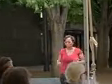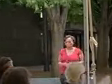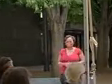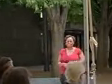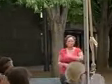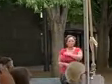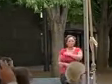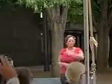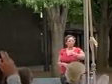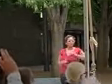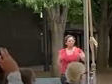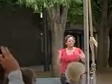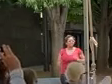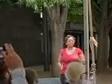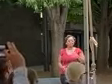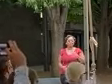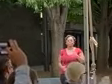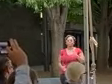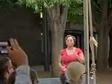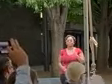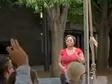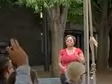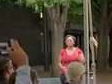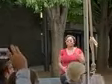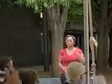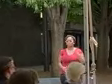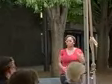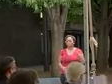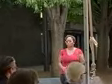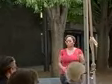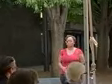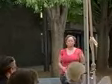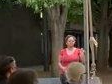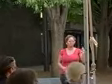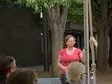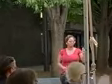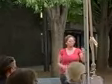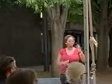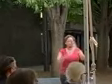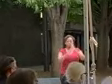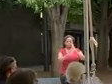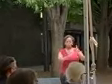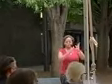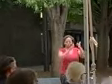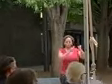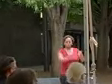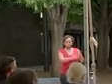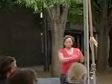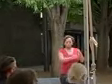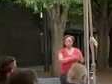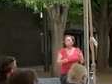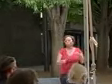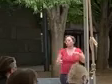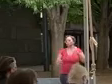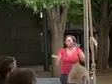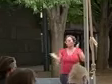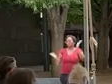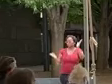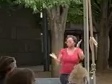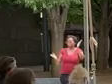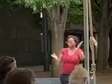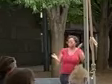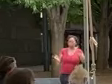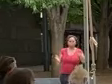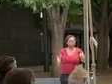Senator Duckworth, honored guests whom you have heard from and especially those of you who have come out this afternoon.